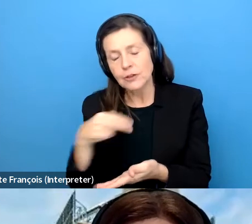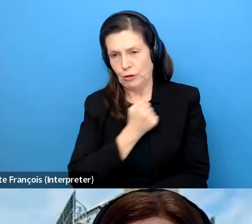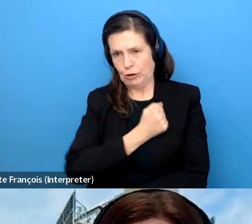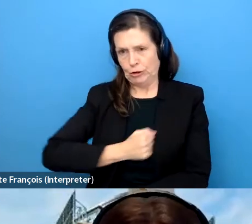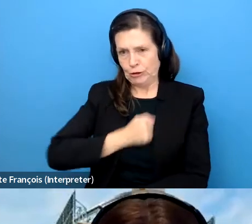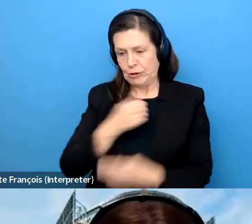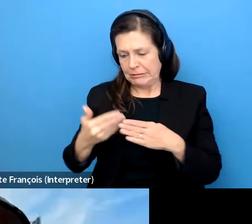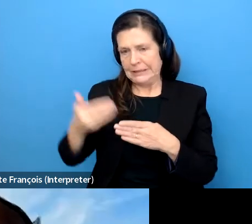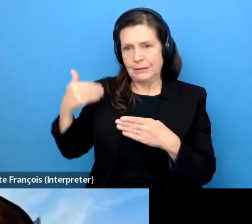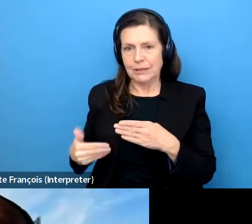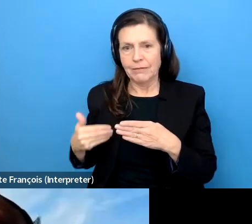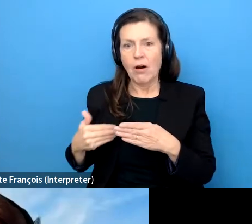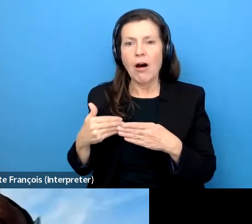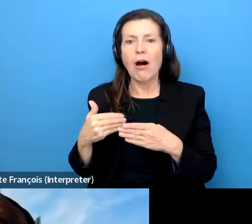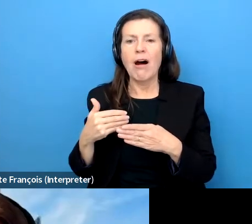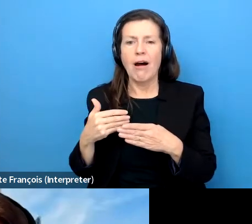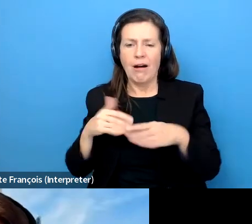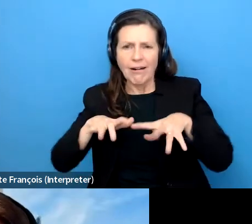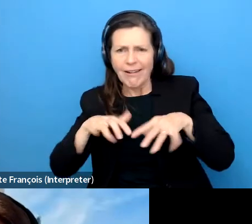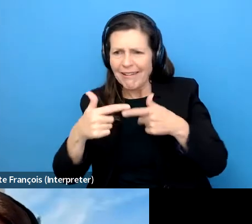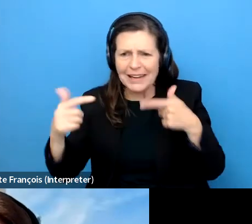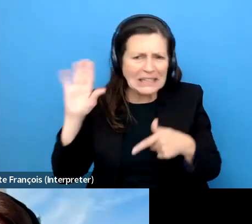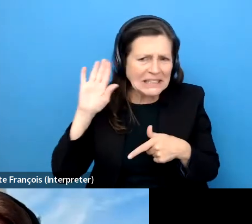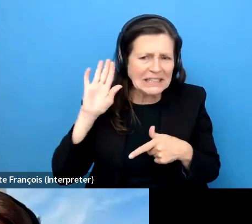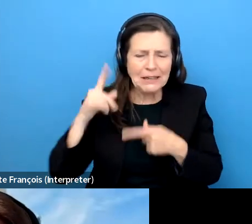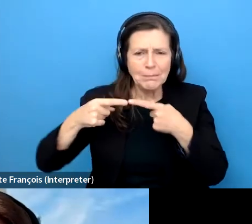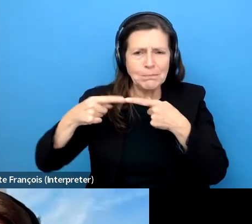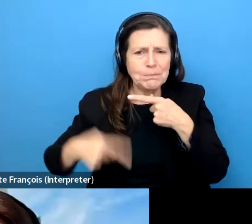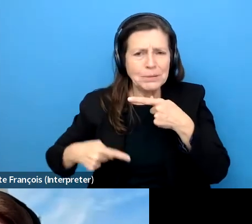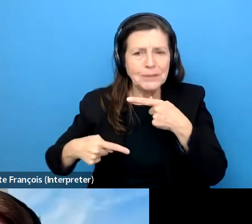but we wanted to leave your presentation for the end,